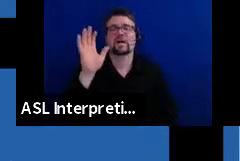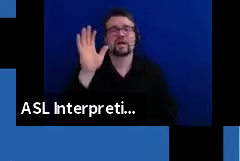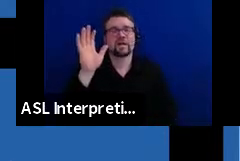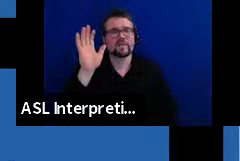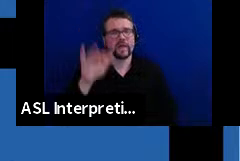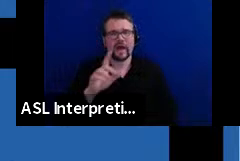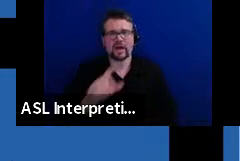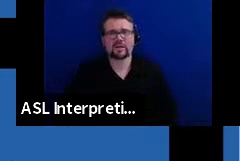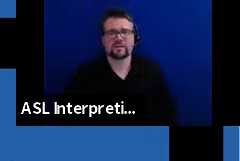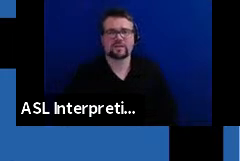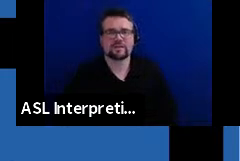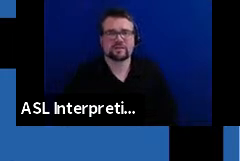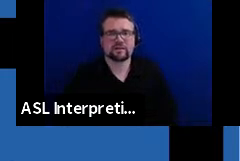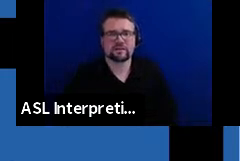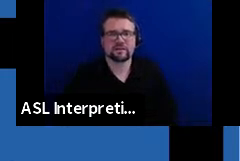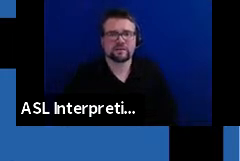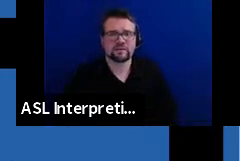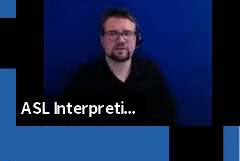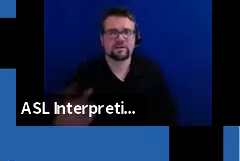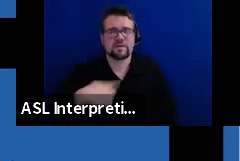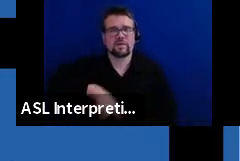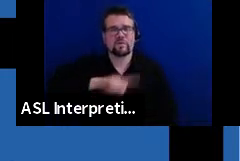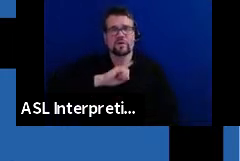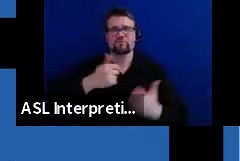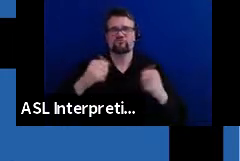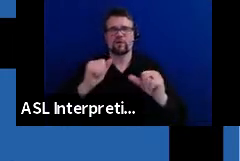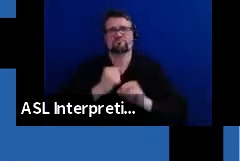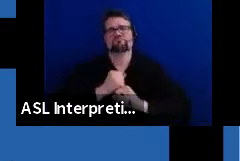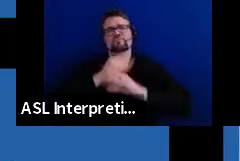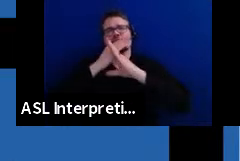DEDICATED TO BREAKING DOWN BARRIERS TO MAKE IT A REALITY